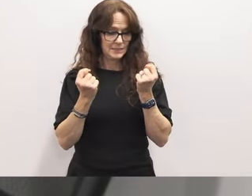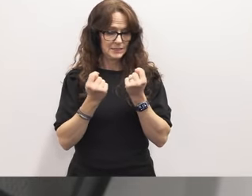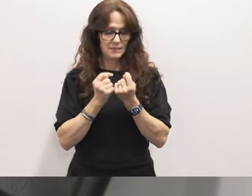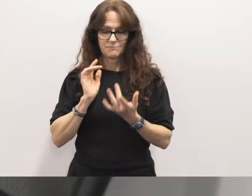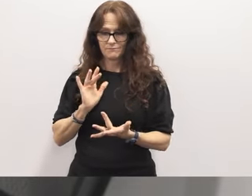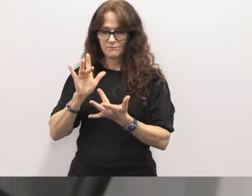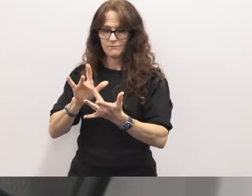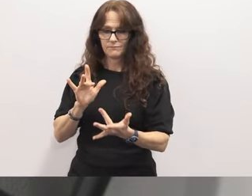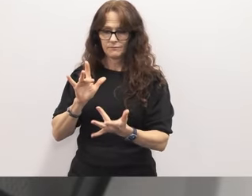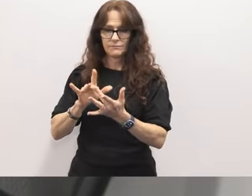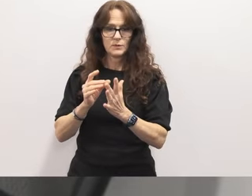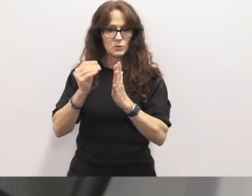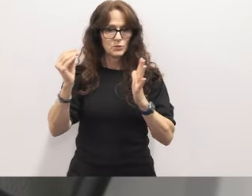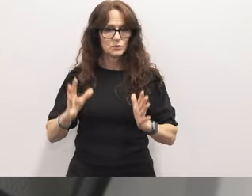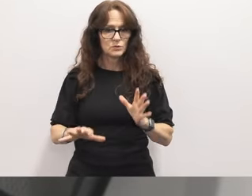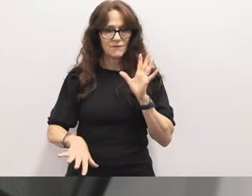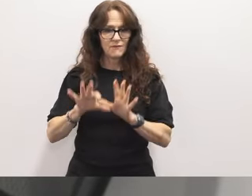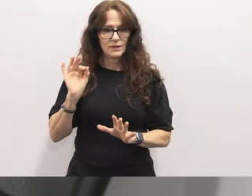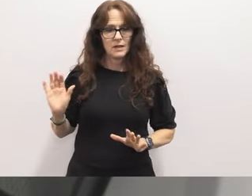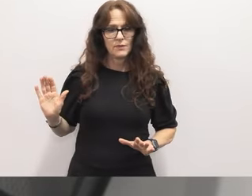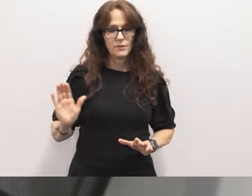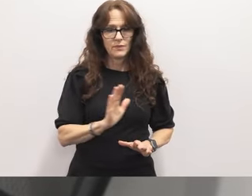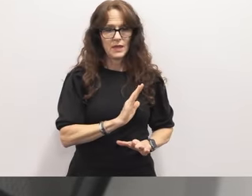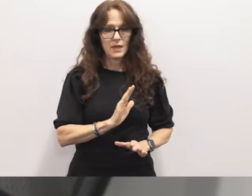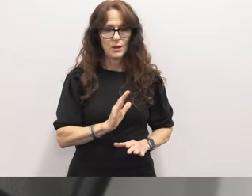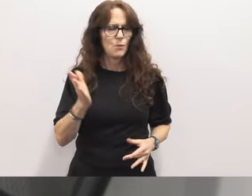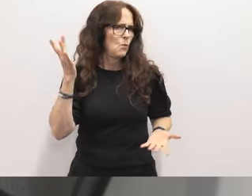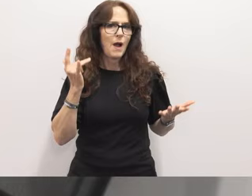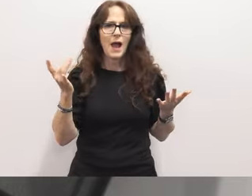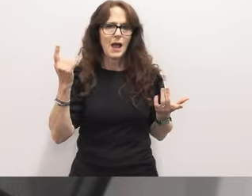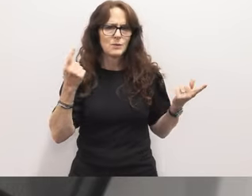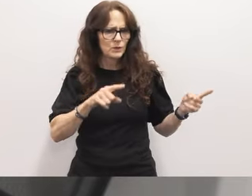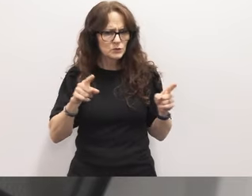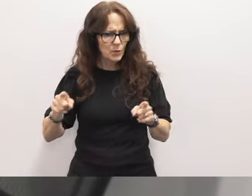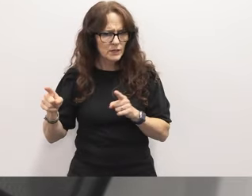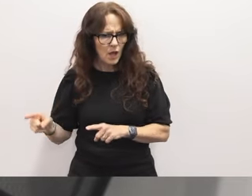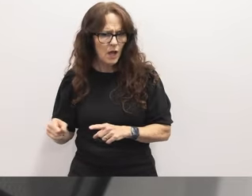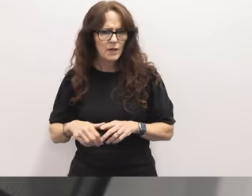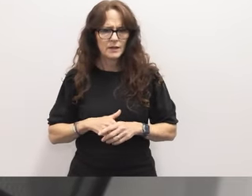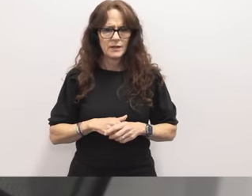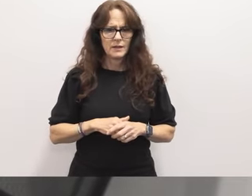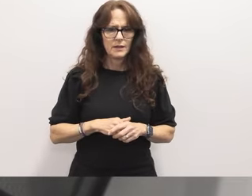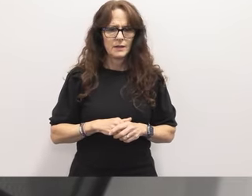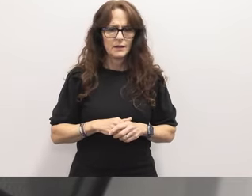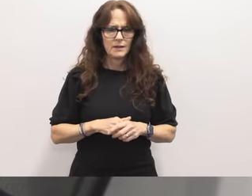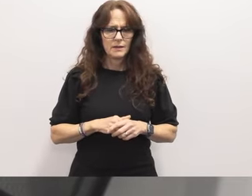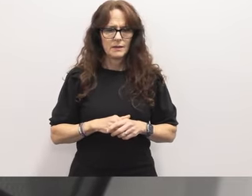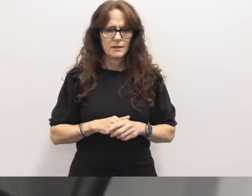and talk to our students, find out their why, what's going on, and then we amplify their voice.